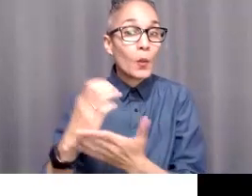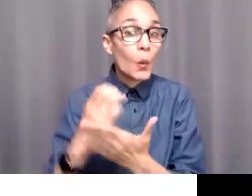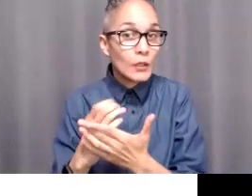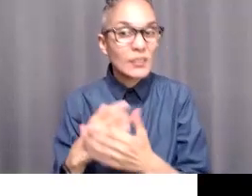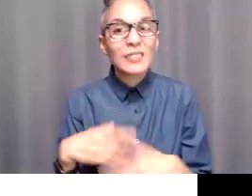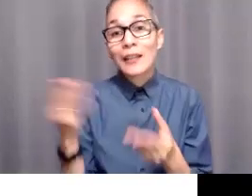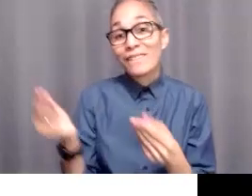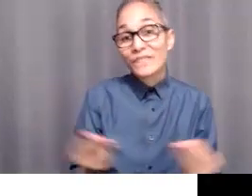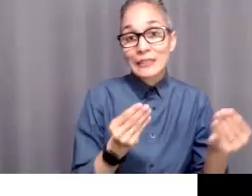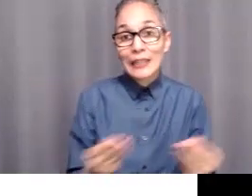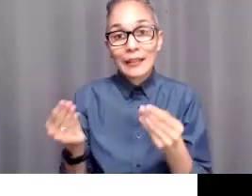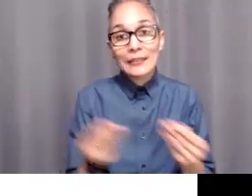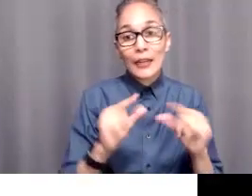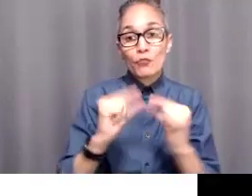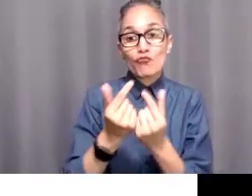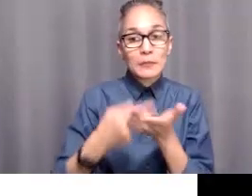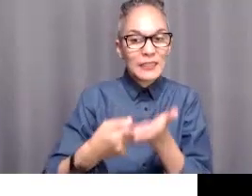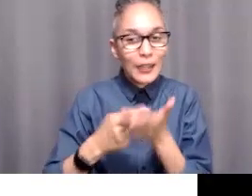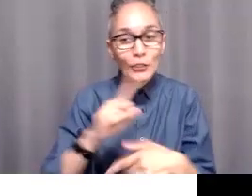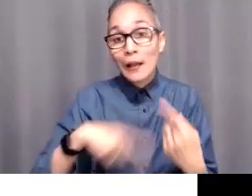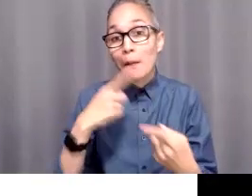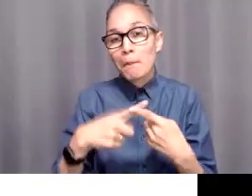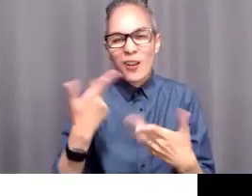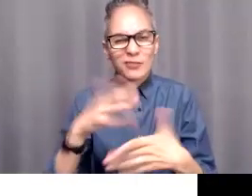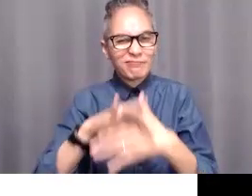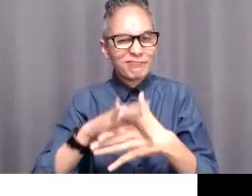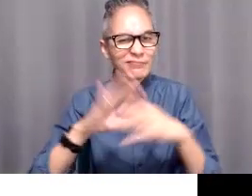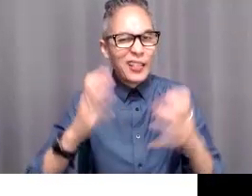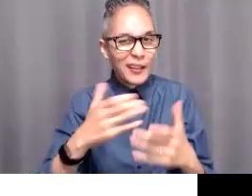Facilitating a group discussion regarding the content of a course, and other